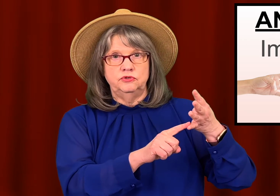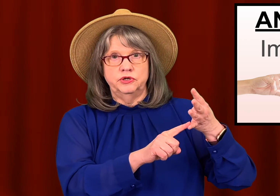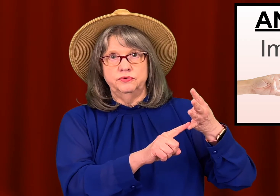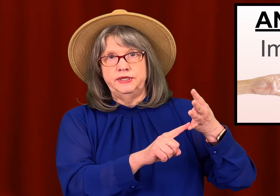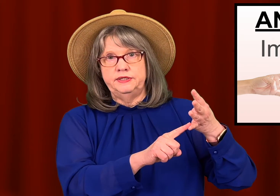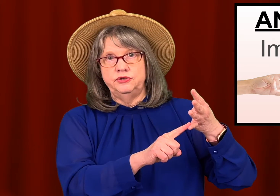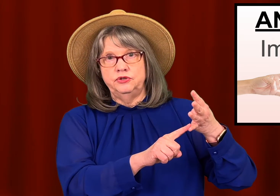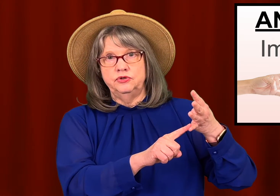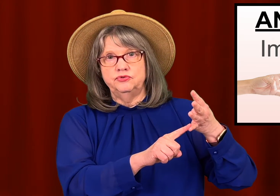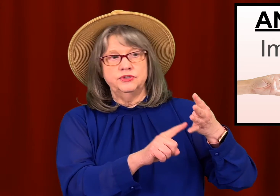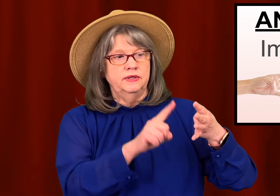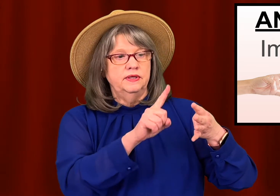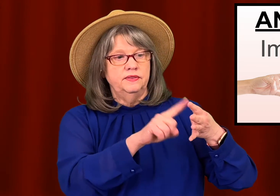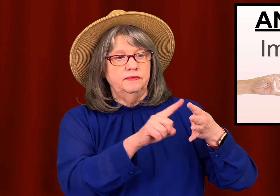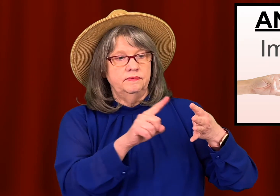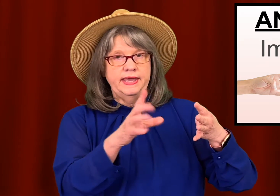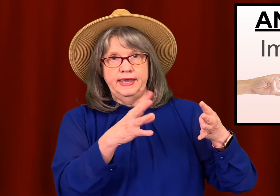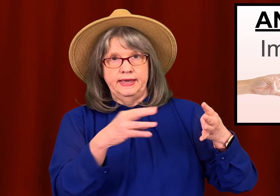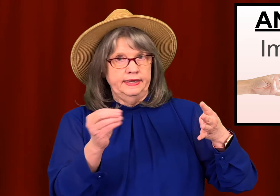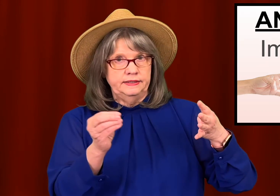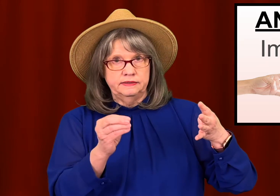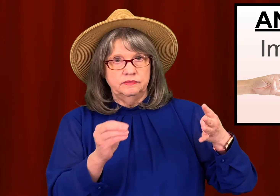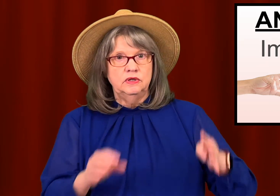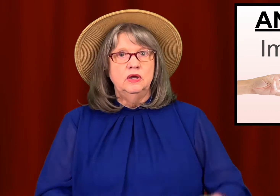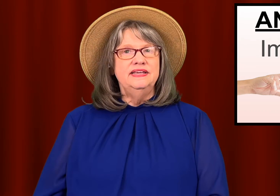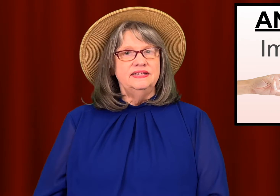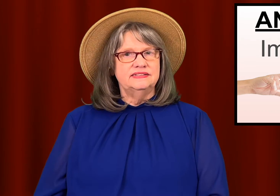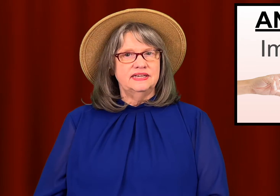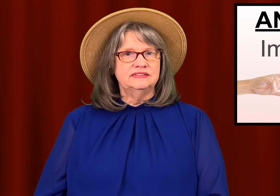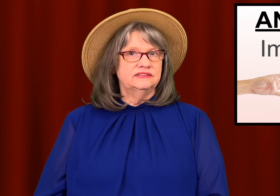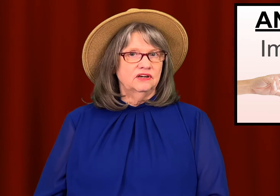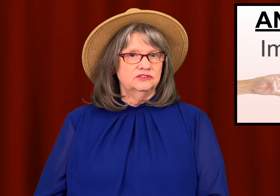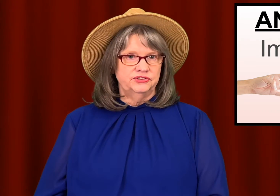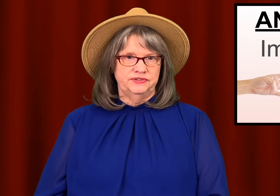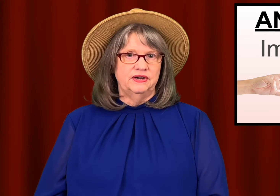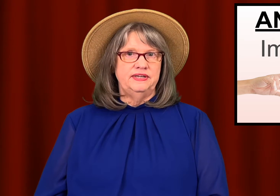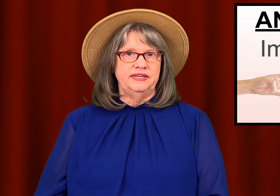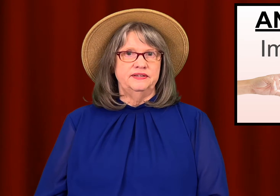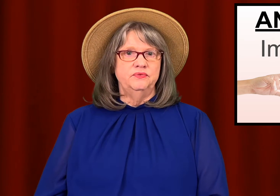You don't need to use AND. He says it's also not needed